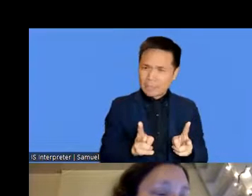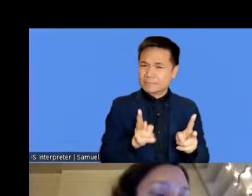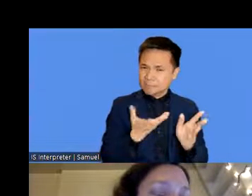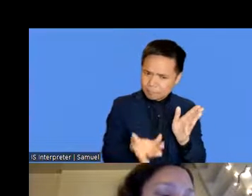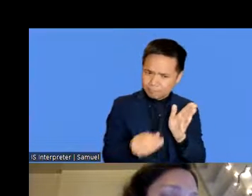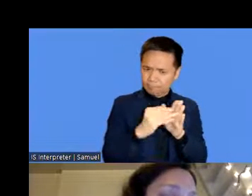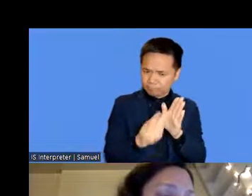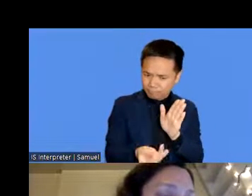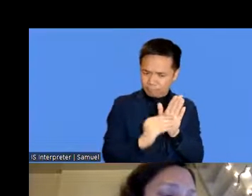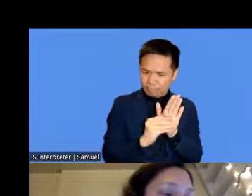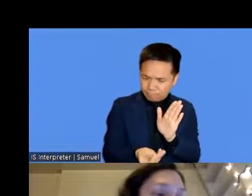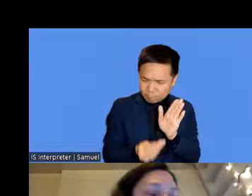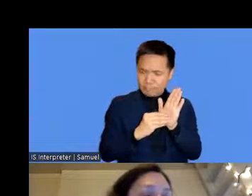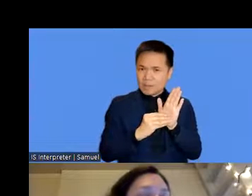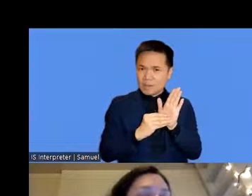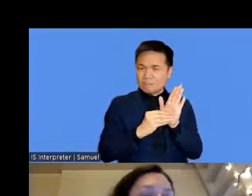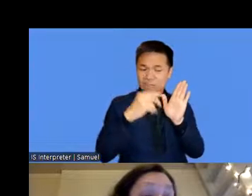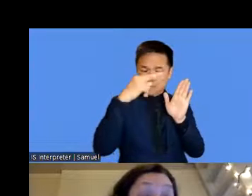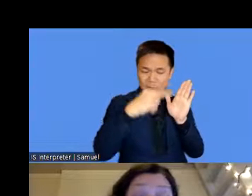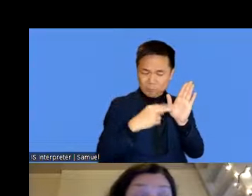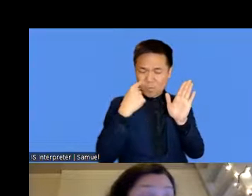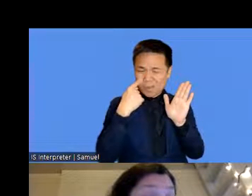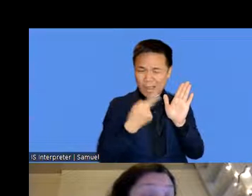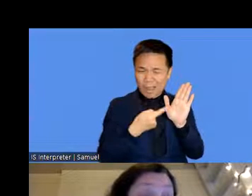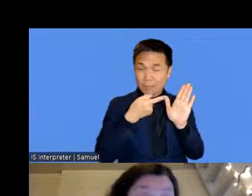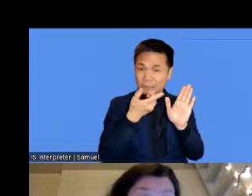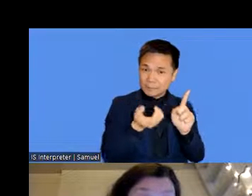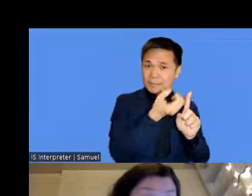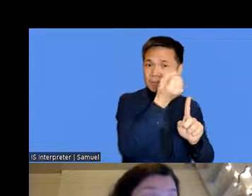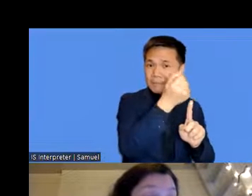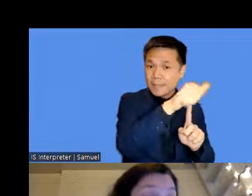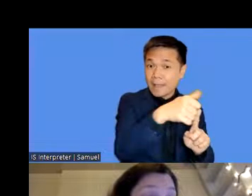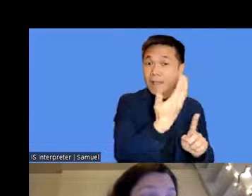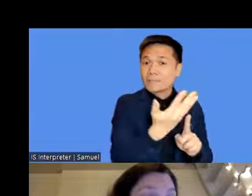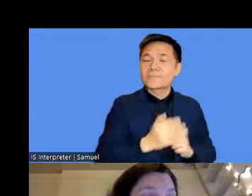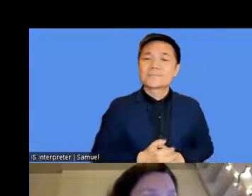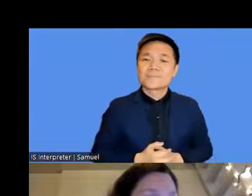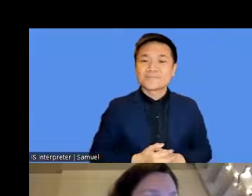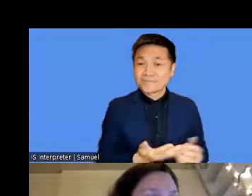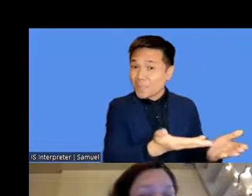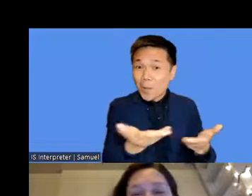implement the SDGs. And you all are welcome to join. So, I will start with that.